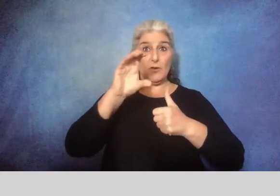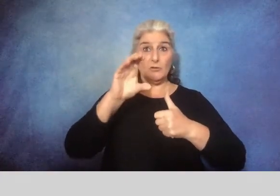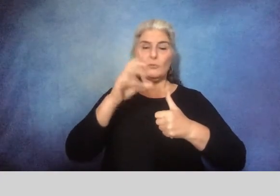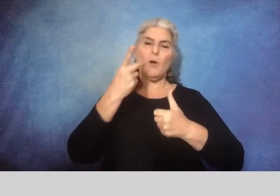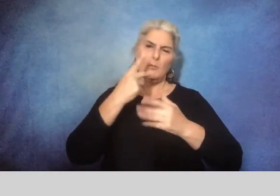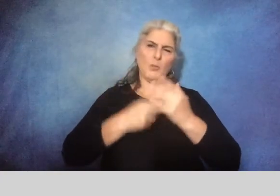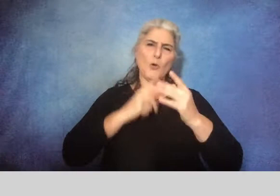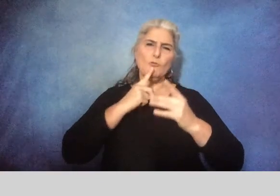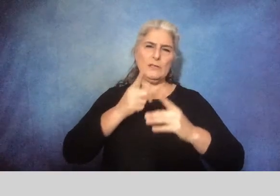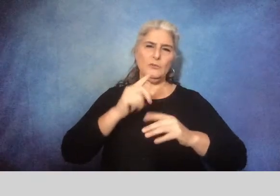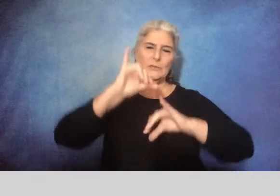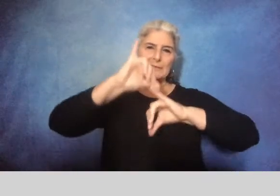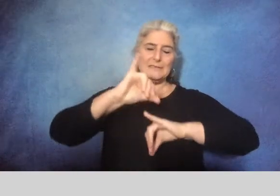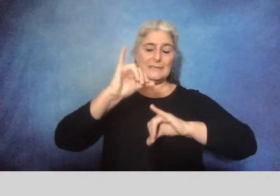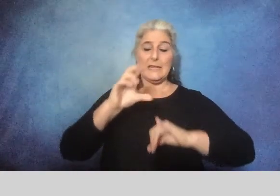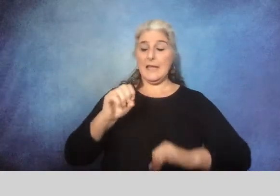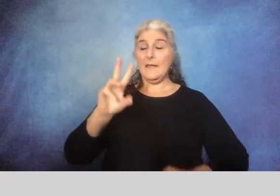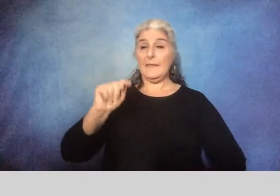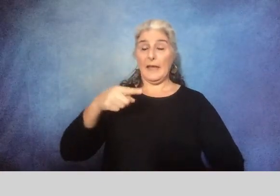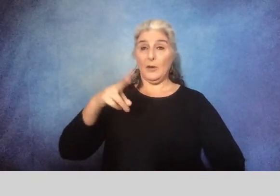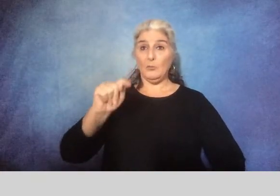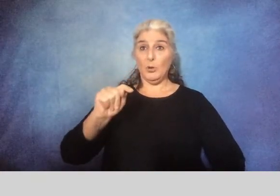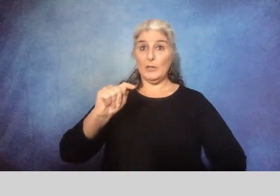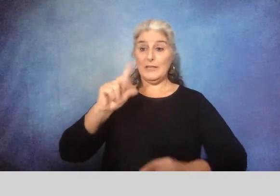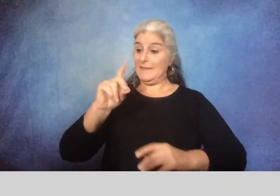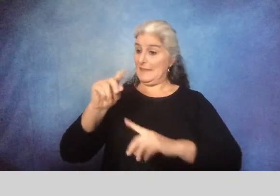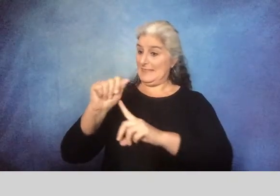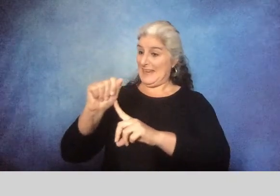see the output data is same but the formatting is different.